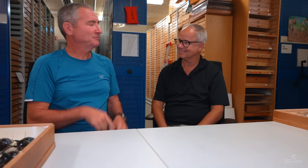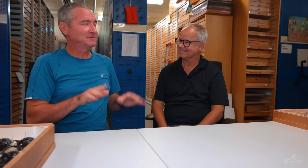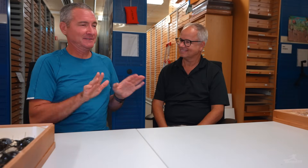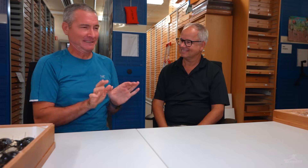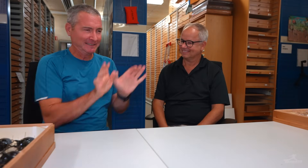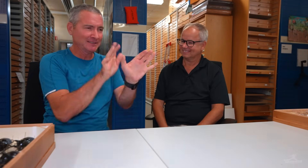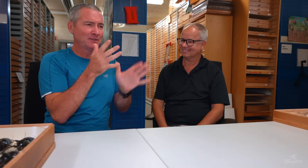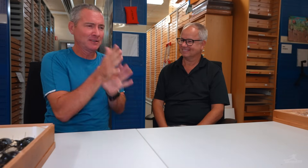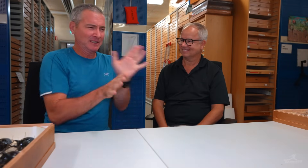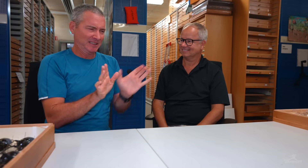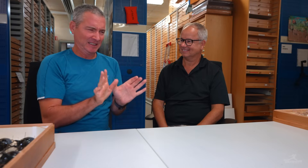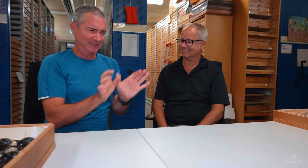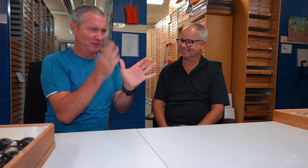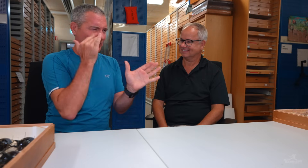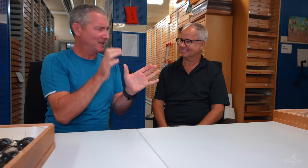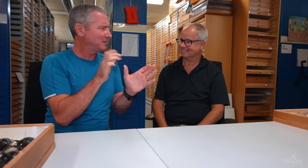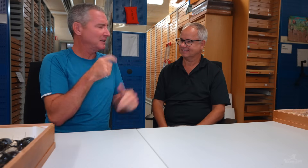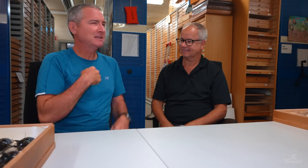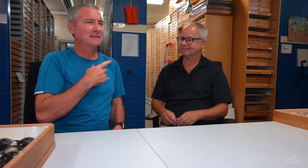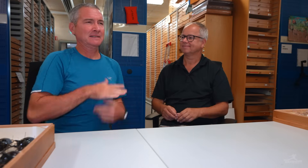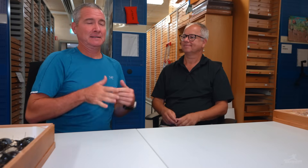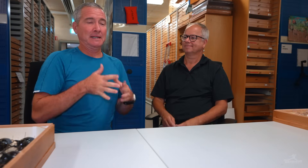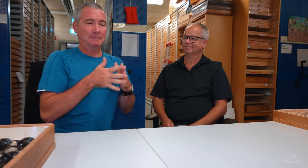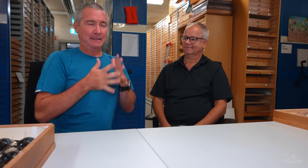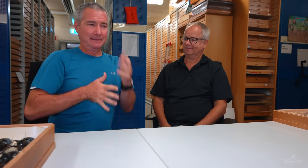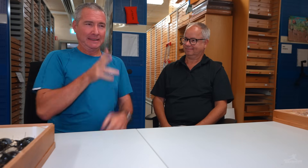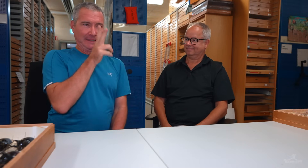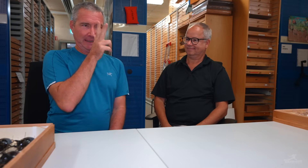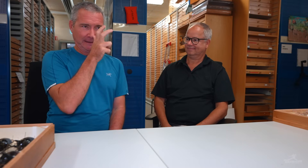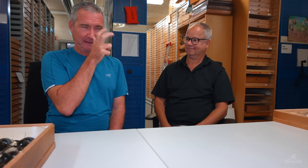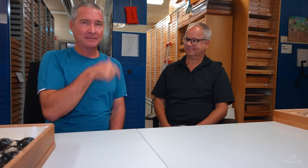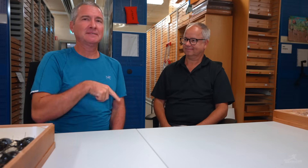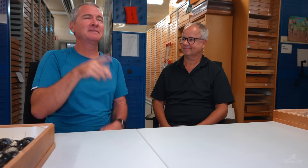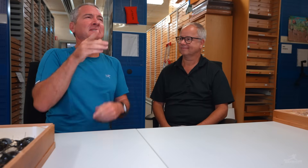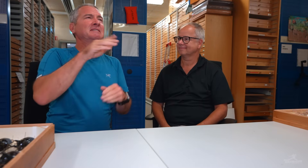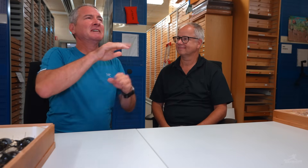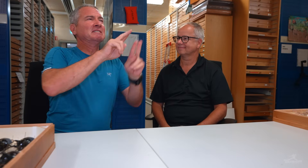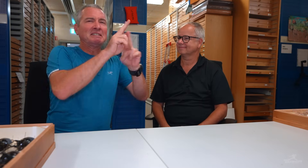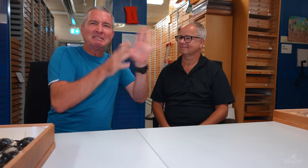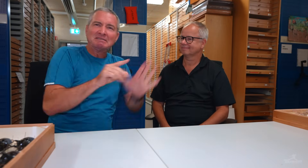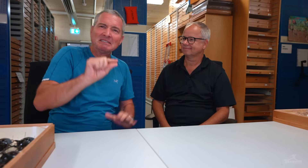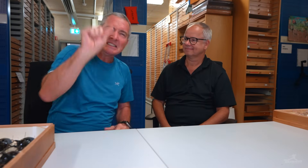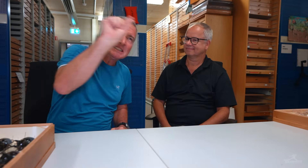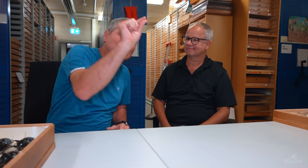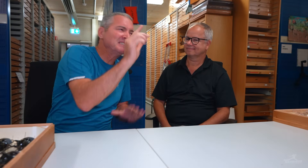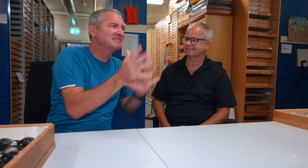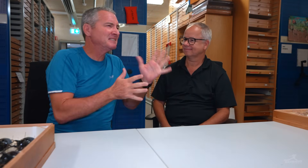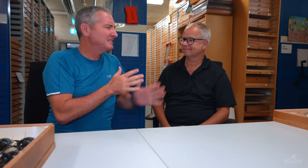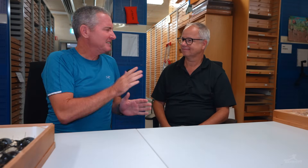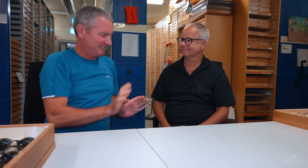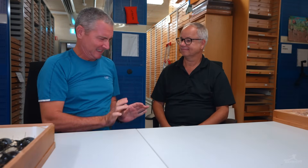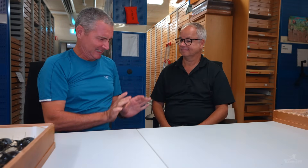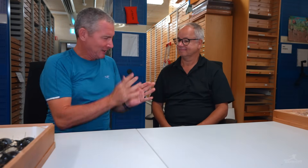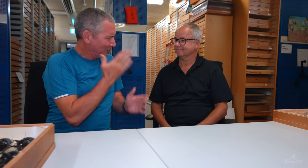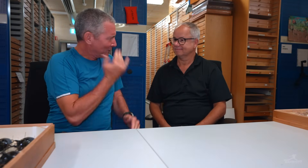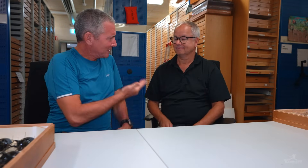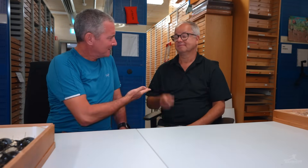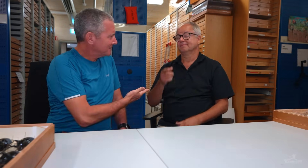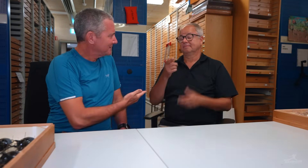This is an interesting sign for insects. In the U.S. we sign it like this, and other variances for International Sign, etc. Do you know why it’s signed that way?